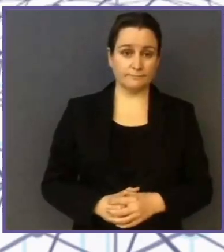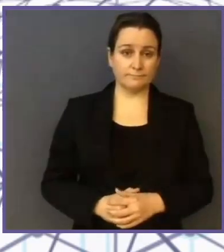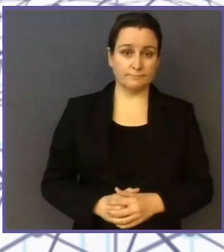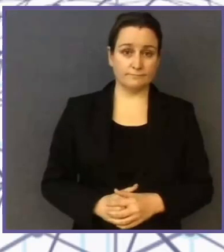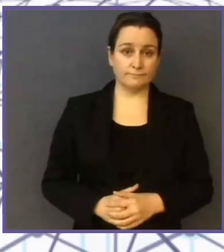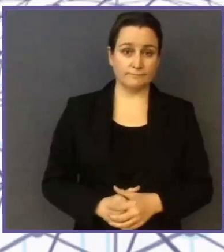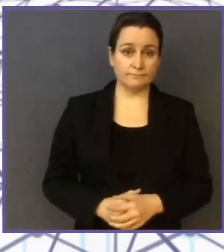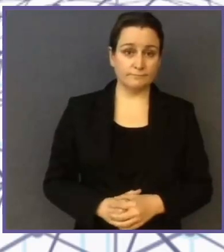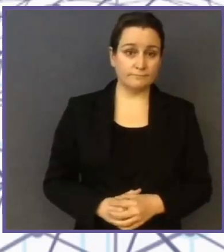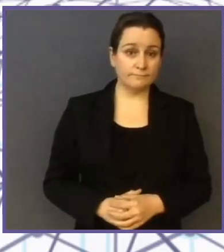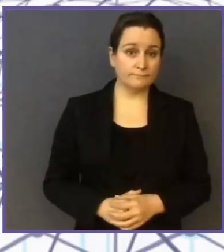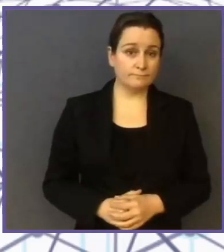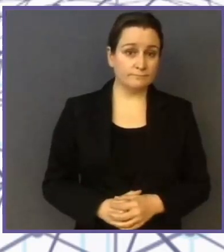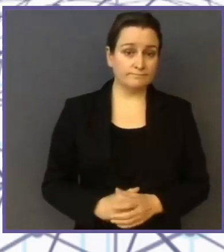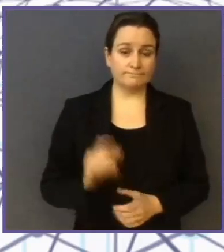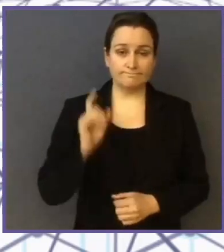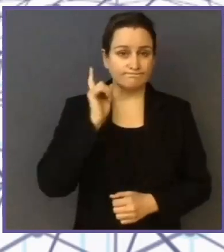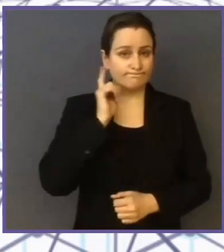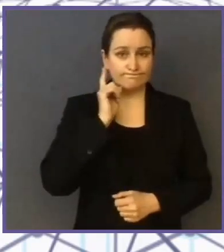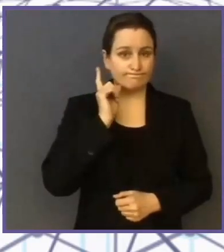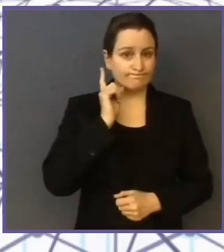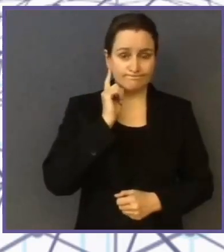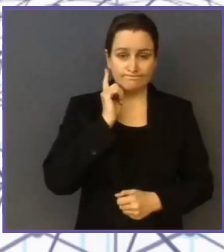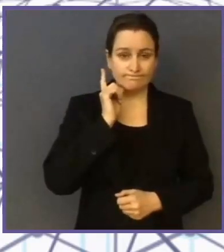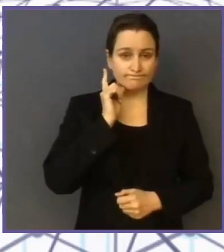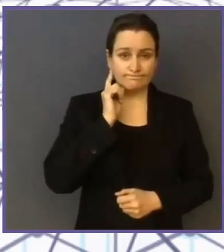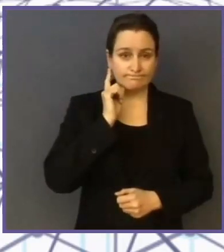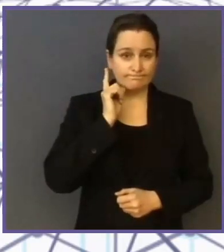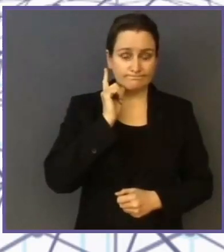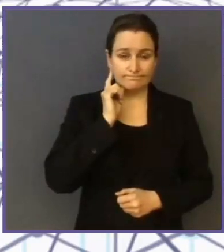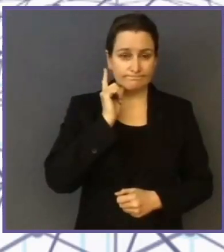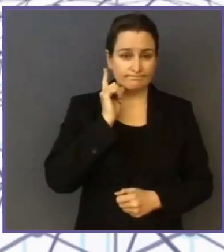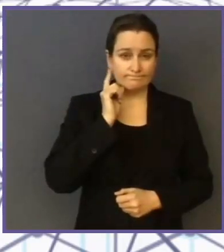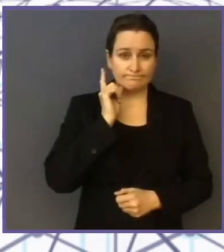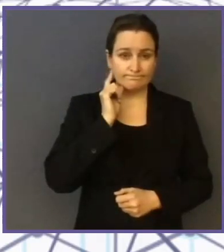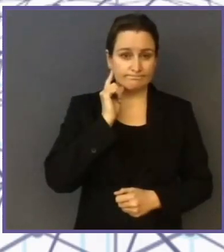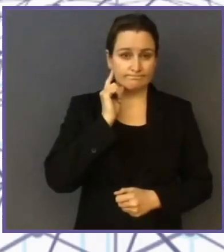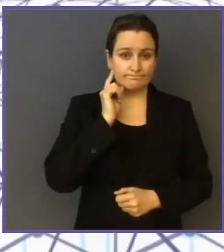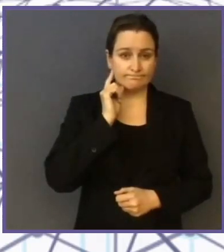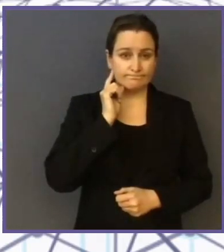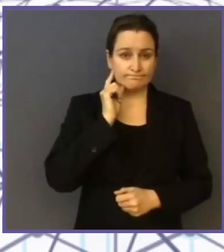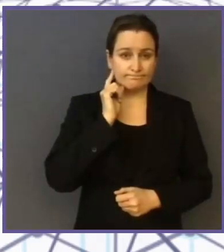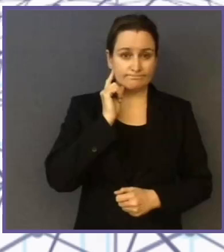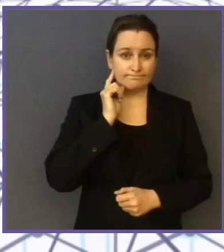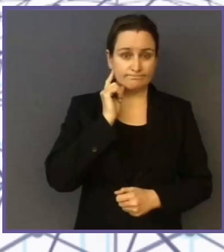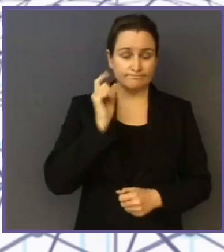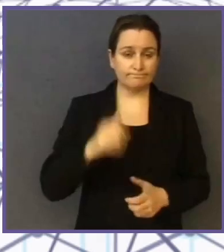She founded her practise, Bloom Park, that already produces a range of therapeutic AIDS